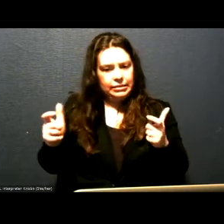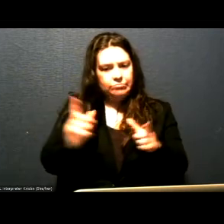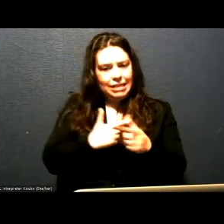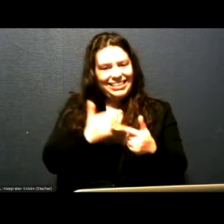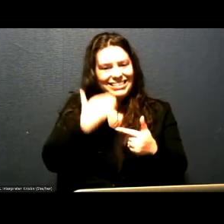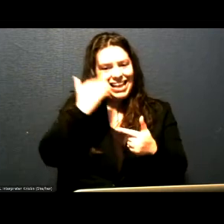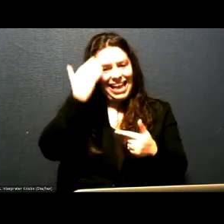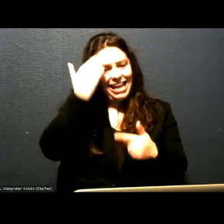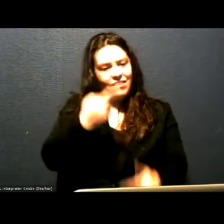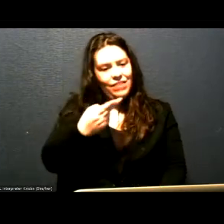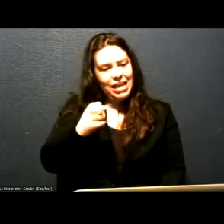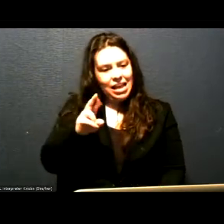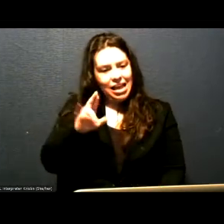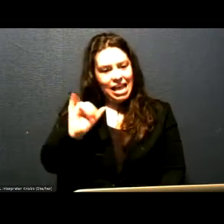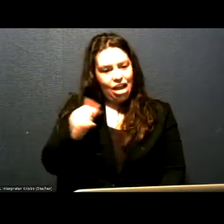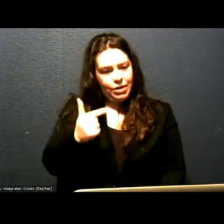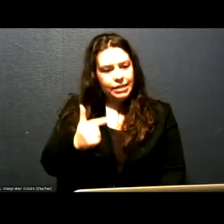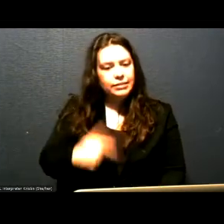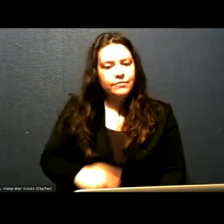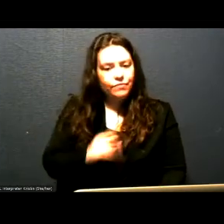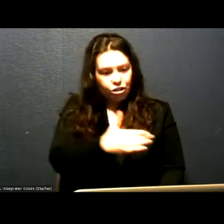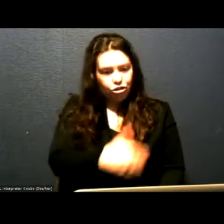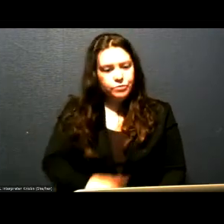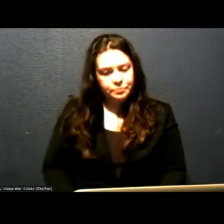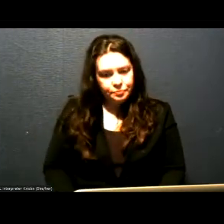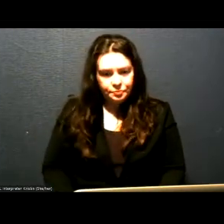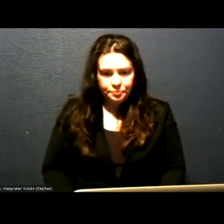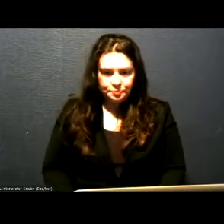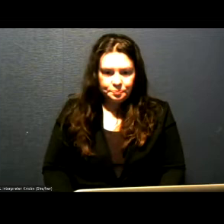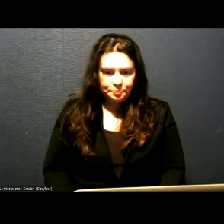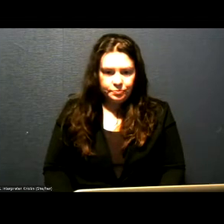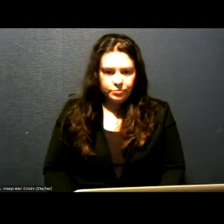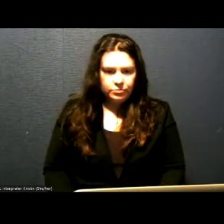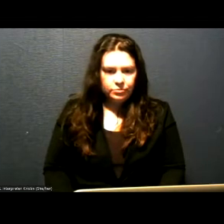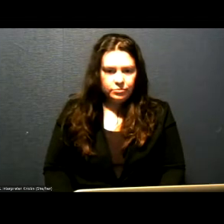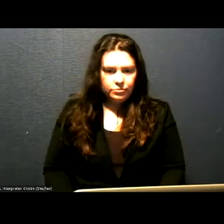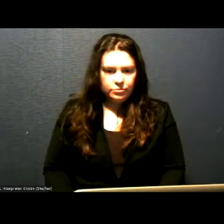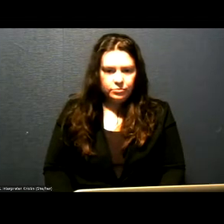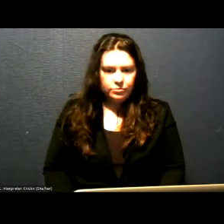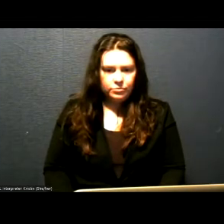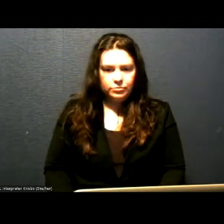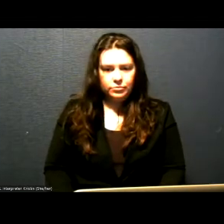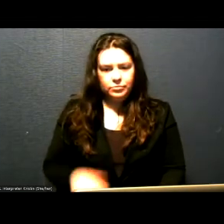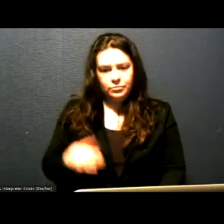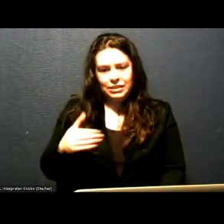is just a small piece. Um and then capelin, well this is the tail of a capelin, it's much smaller.